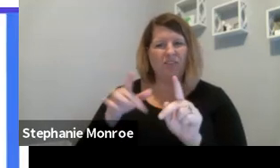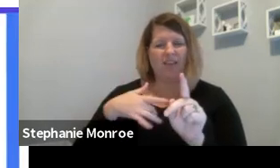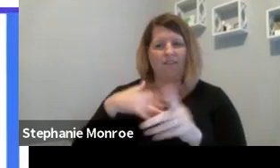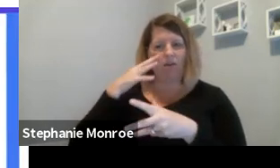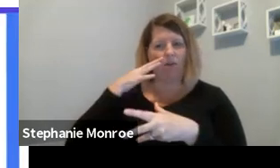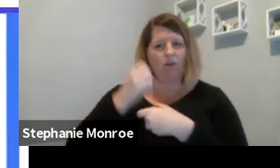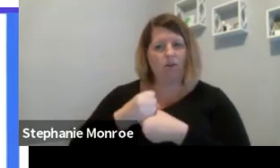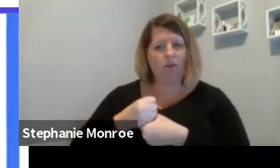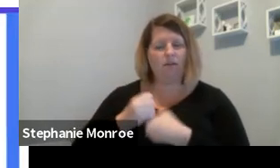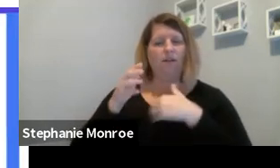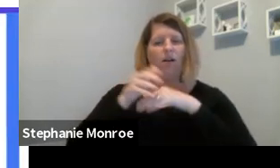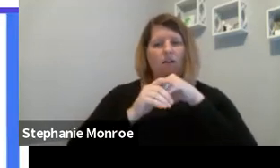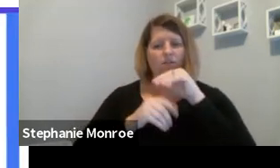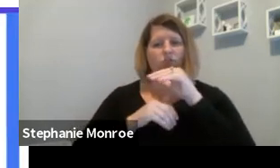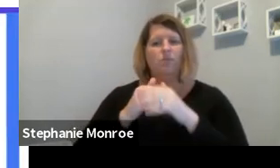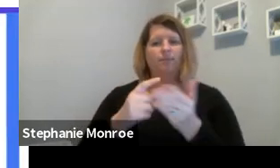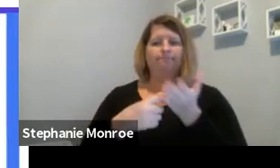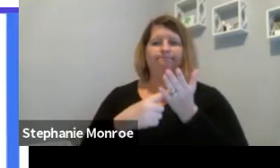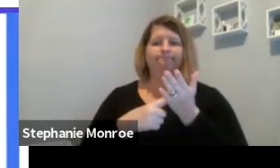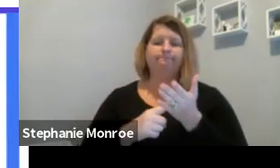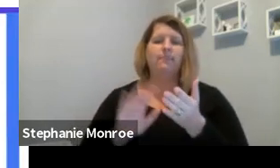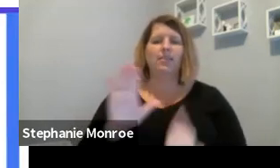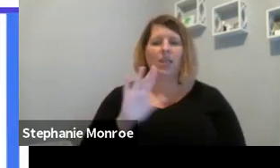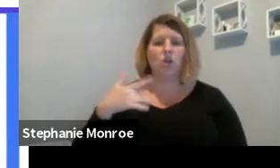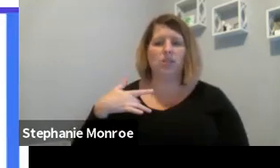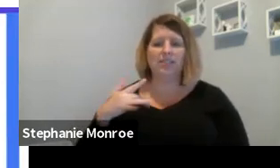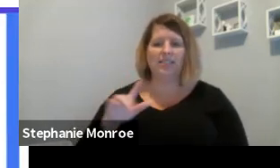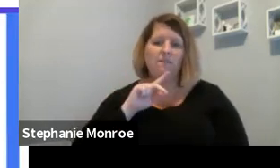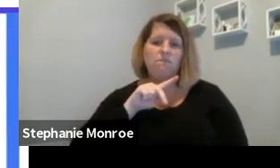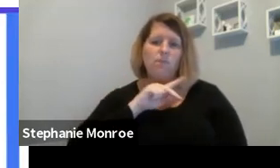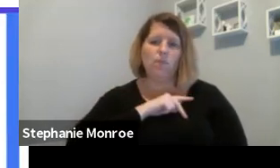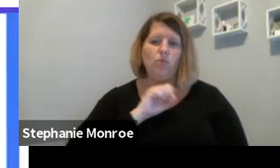talking about their sensitive personal situation.